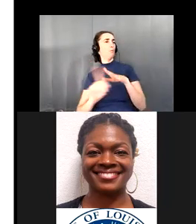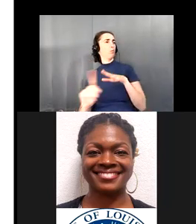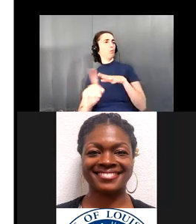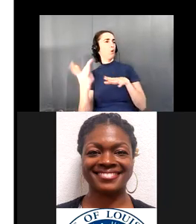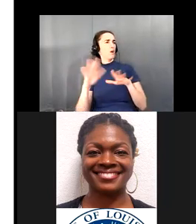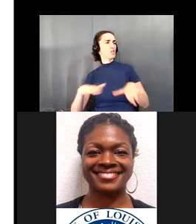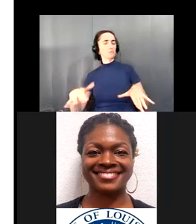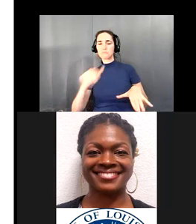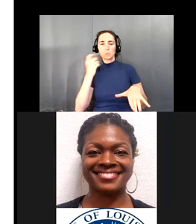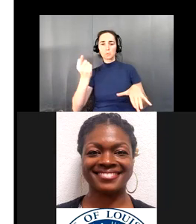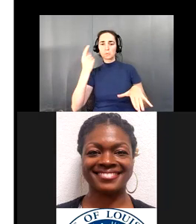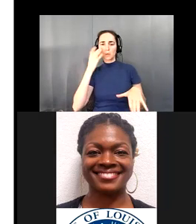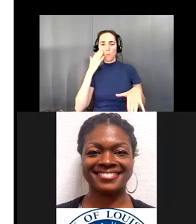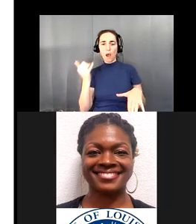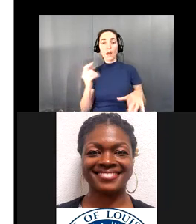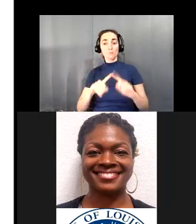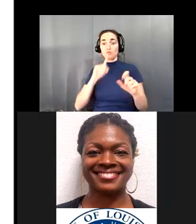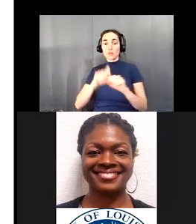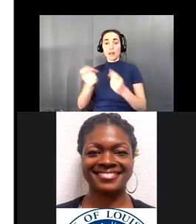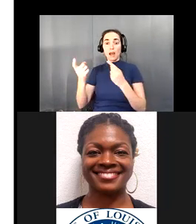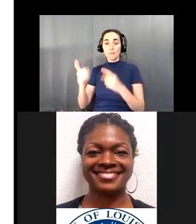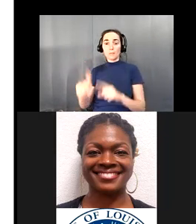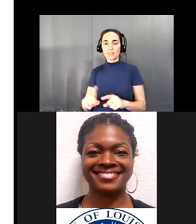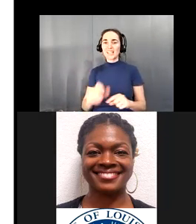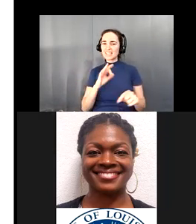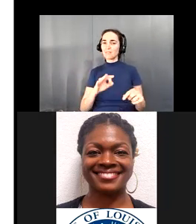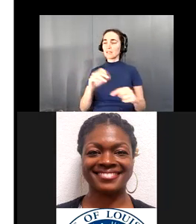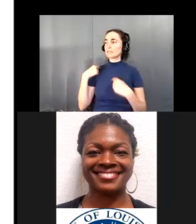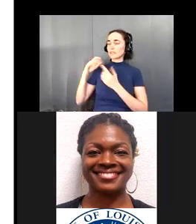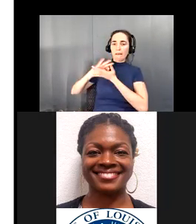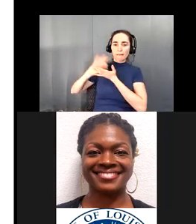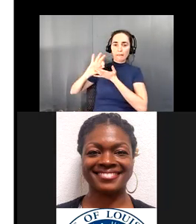obviously, statistics show that wandering in a five year study done by, it was